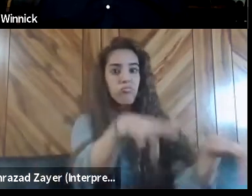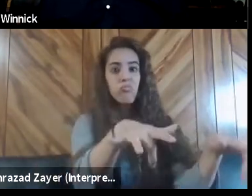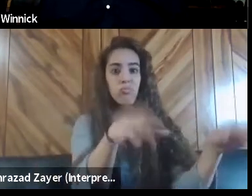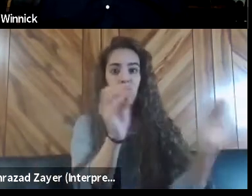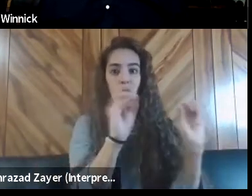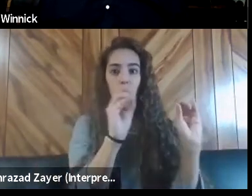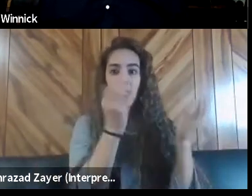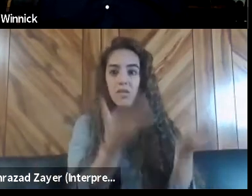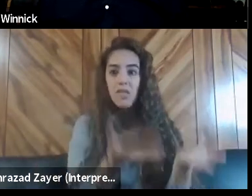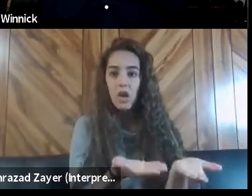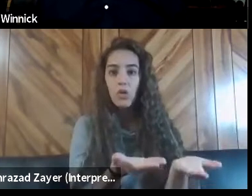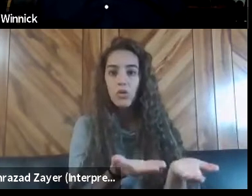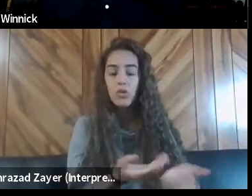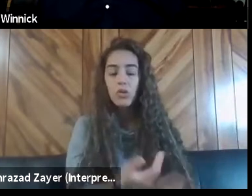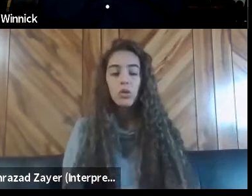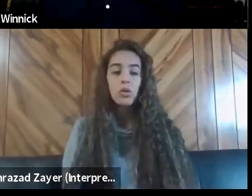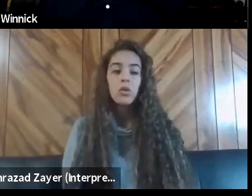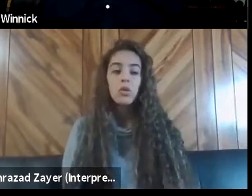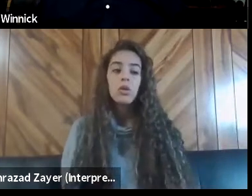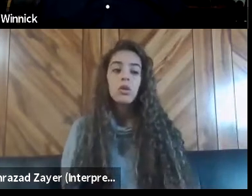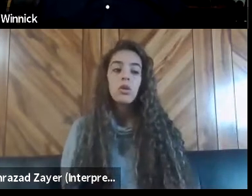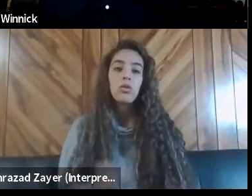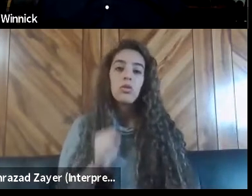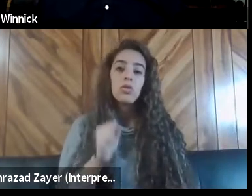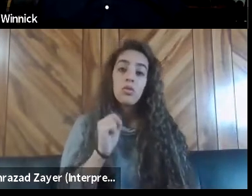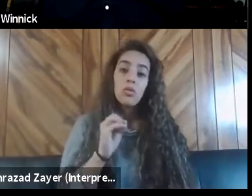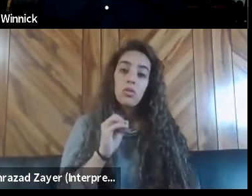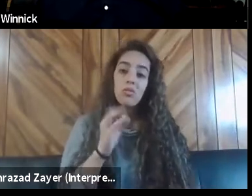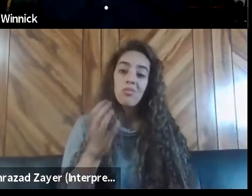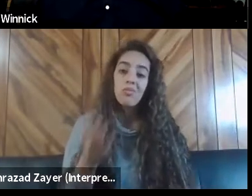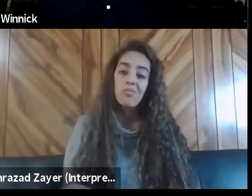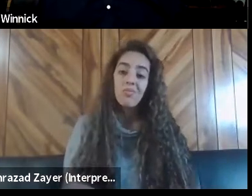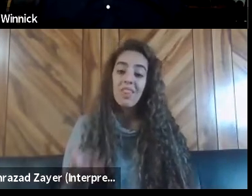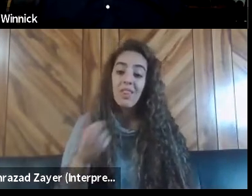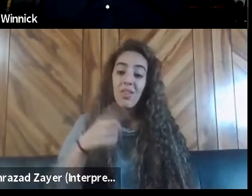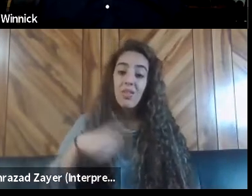know, these, these things, these things, of course, are very